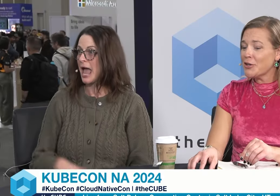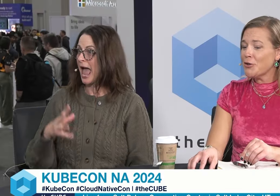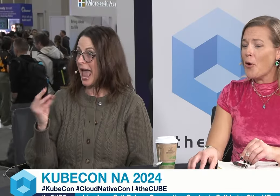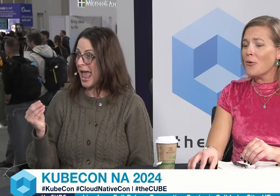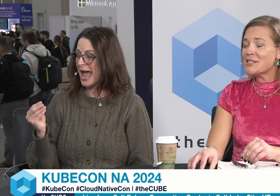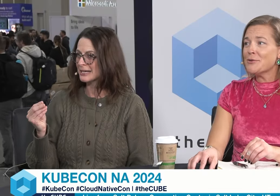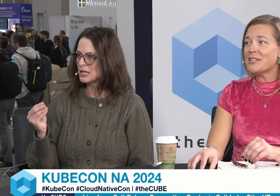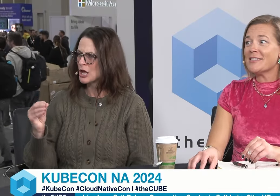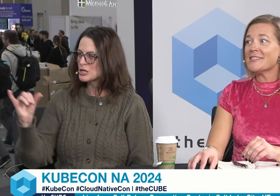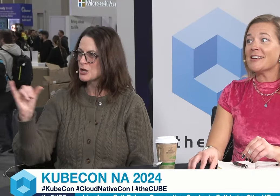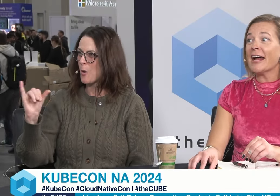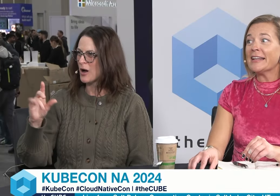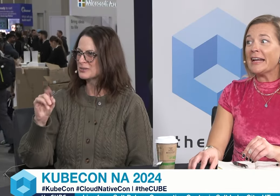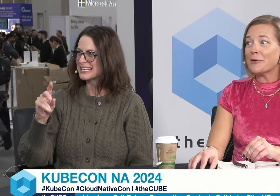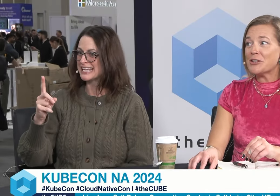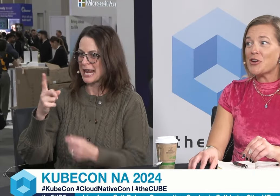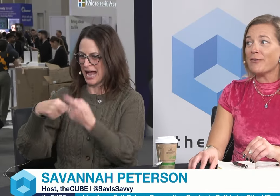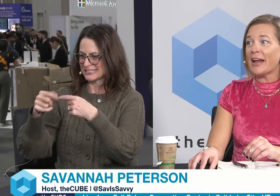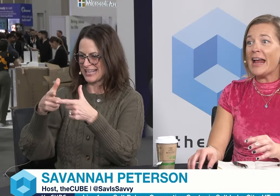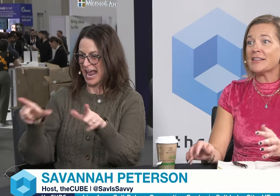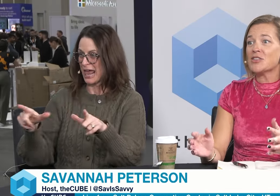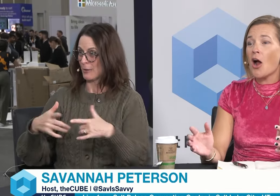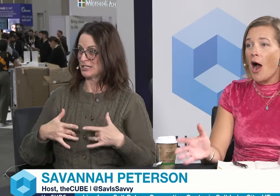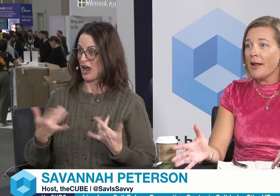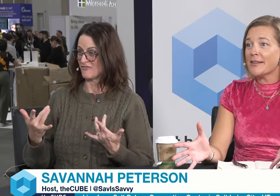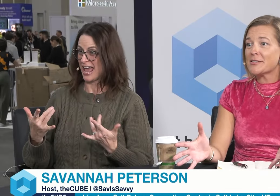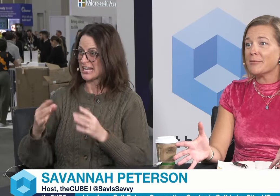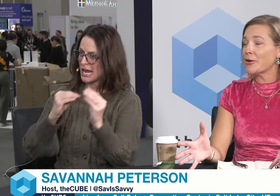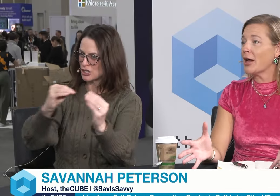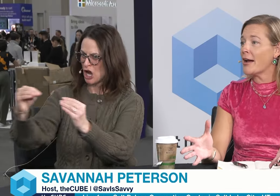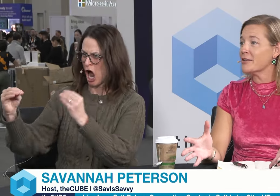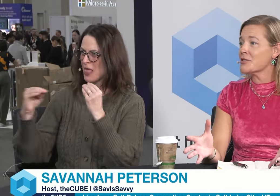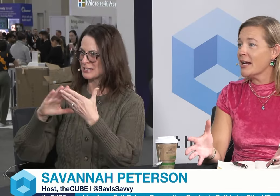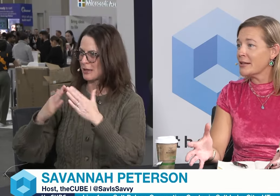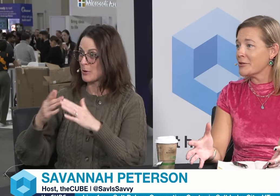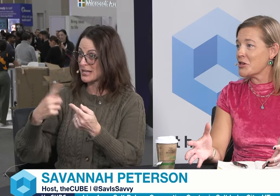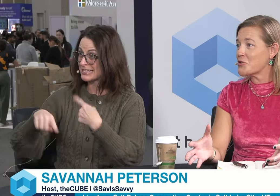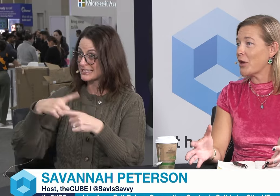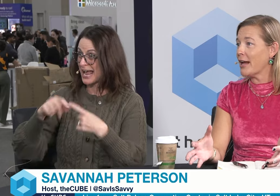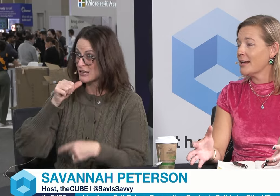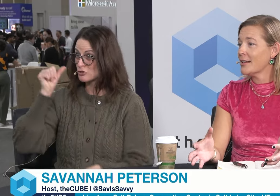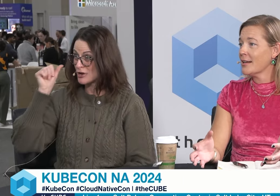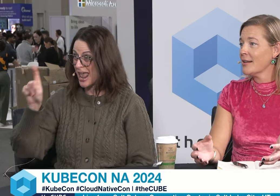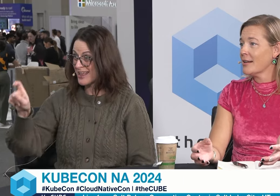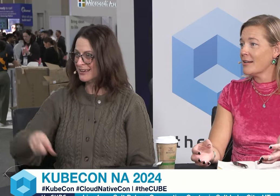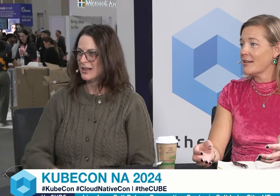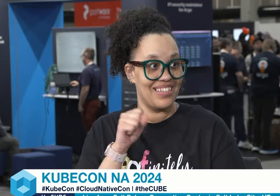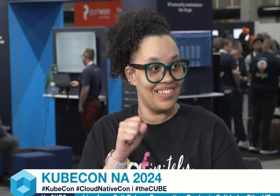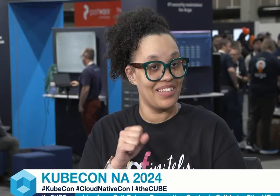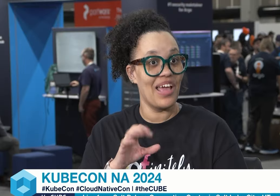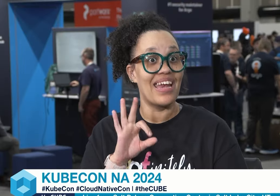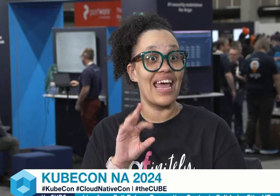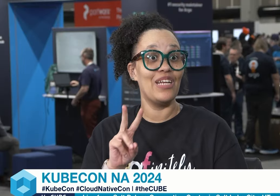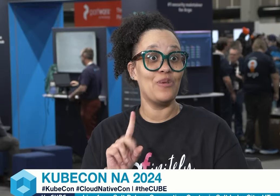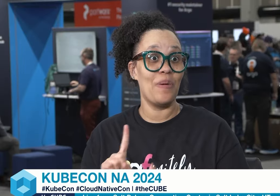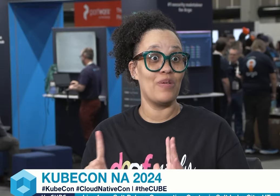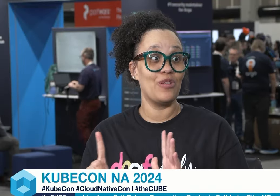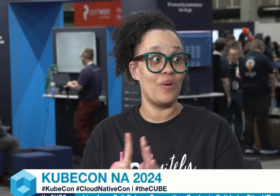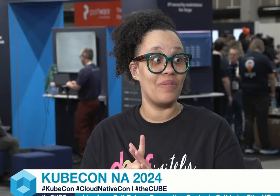And you also did a sign language event and taught this community how to do sign language yesterday? That's correct, yes.